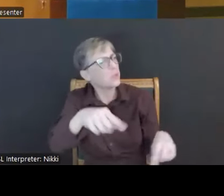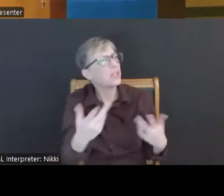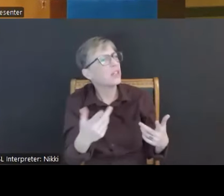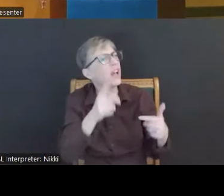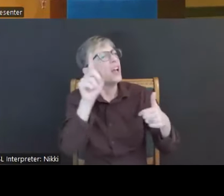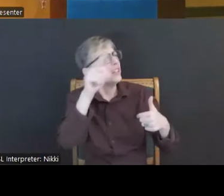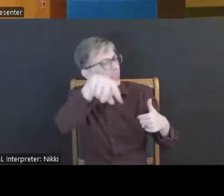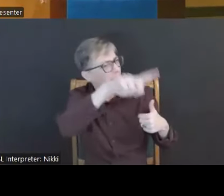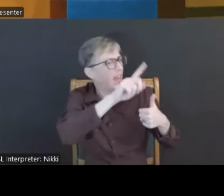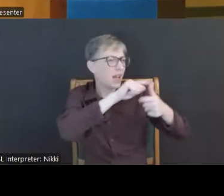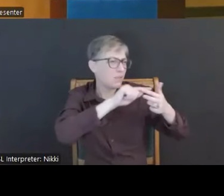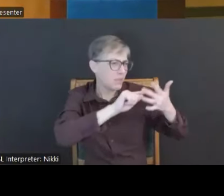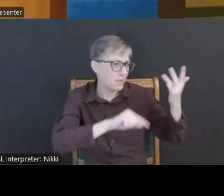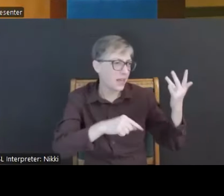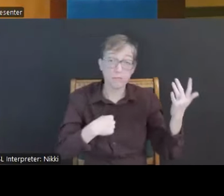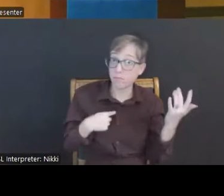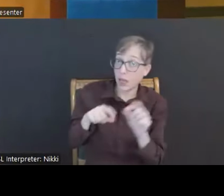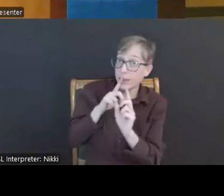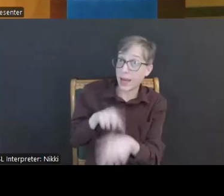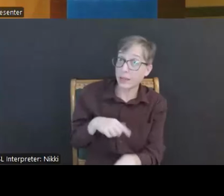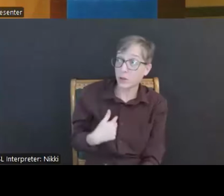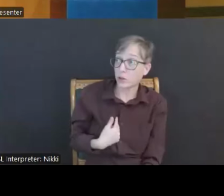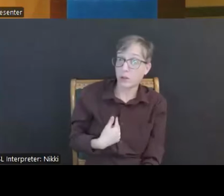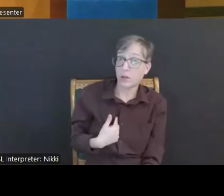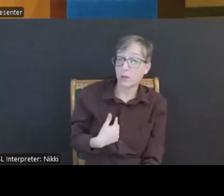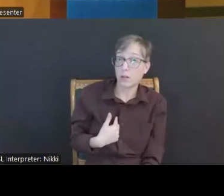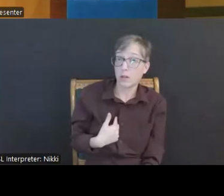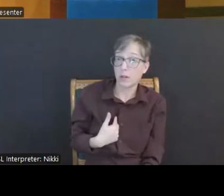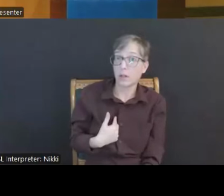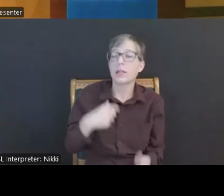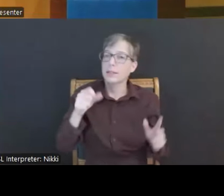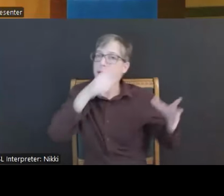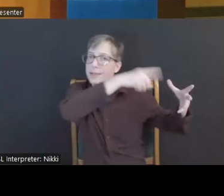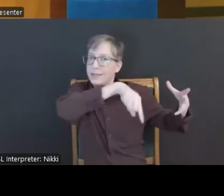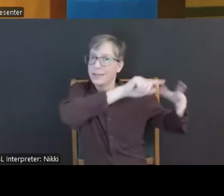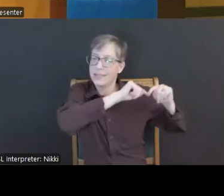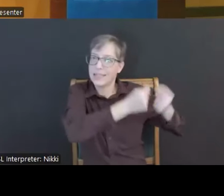and we have answers for that I mean yes they come as the experts however I come as an expert for my